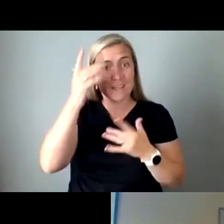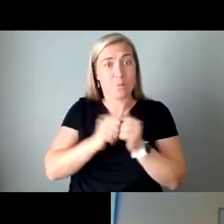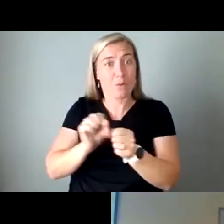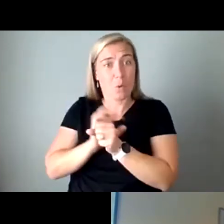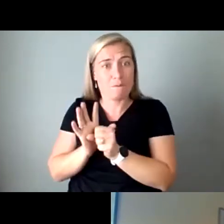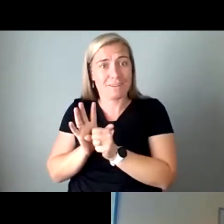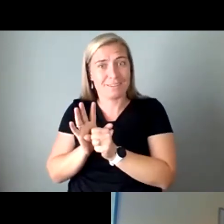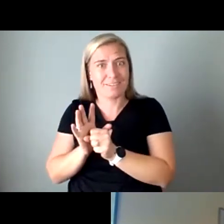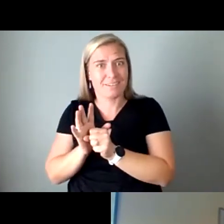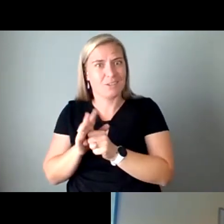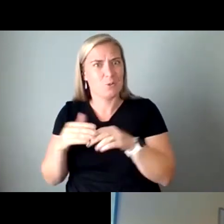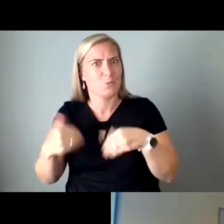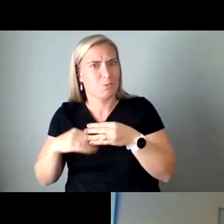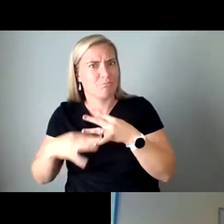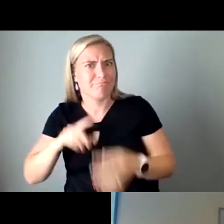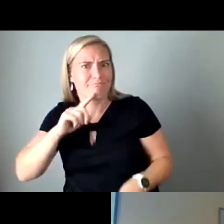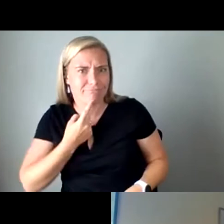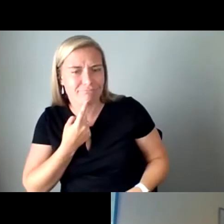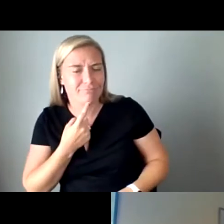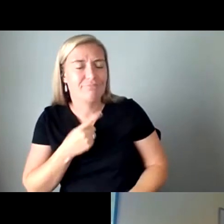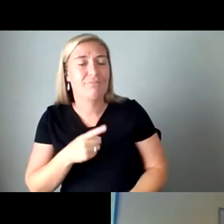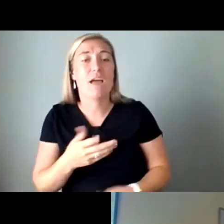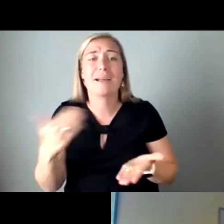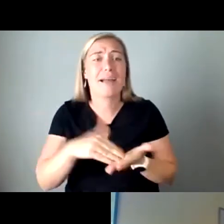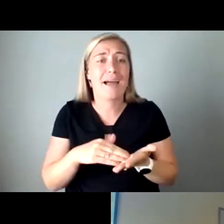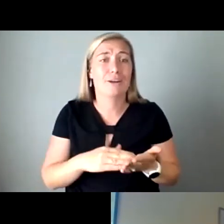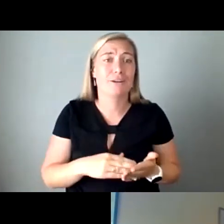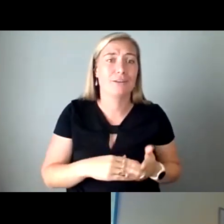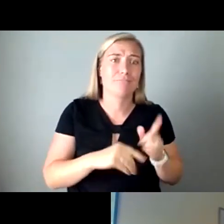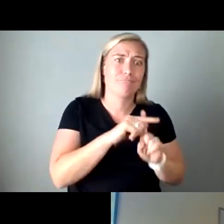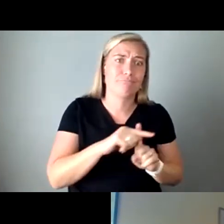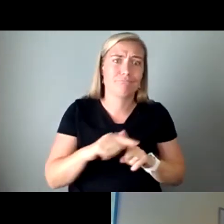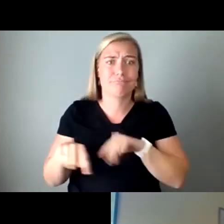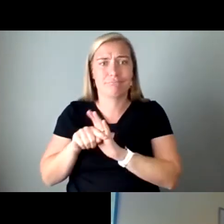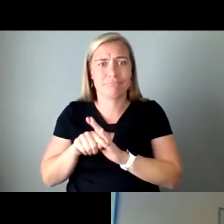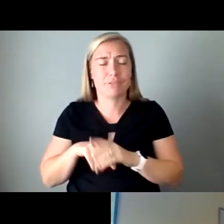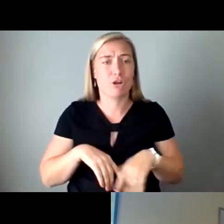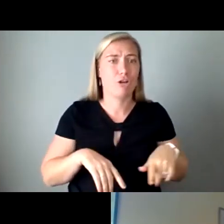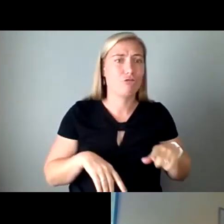with everything it's about risk versus benefit. I will also say that the vast majority of side